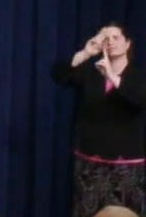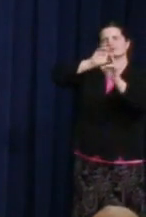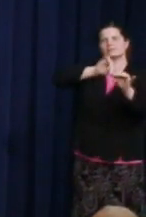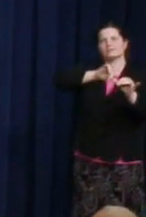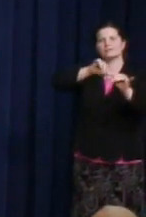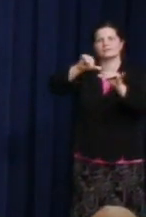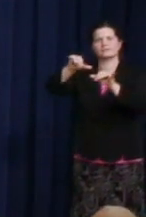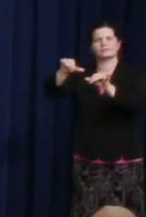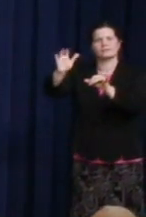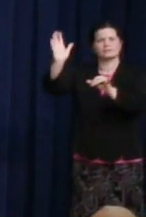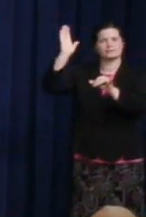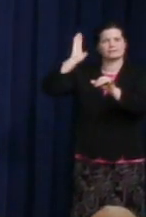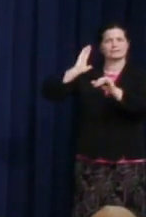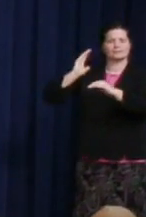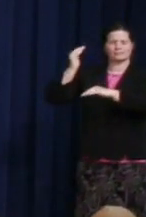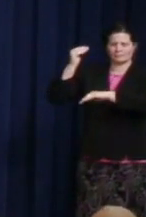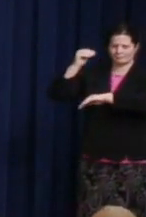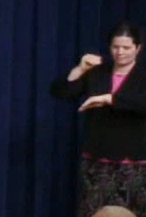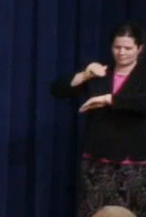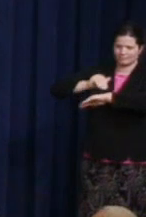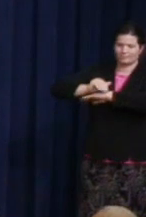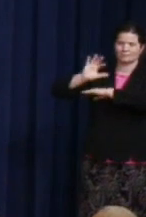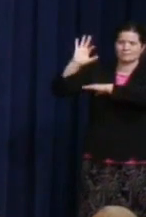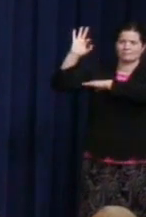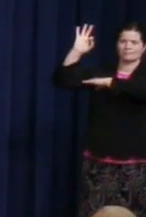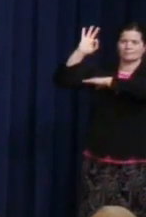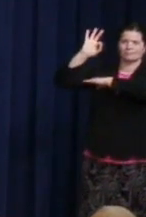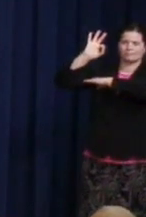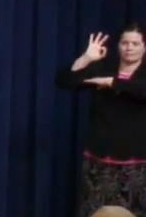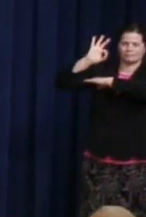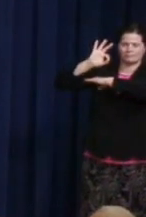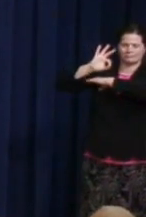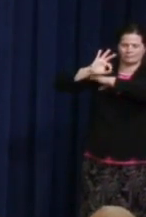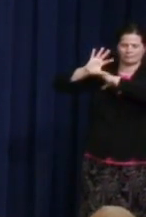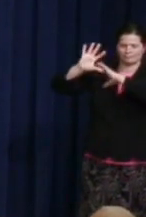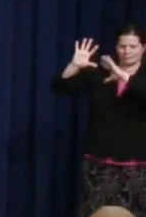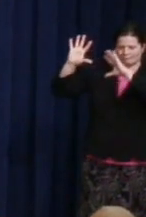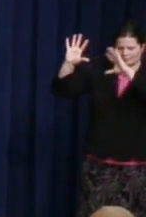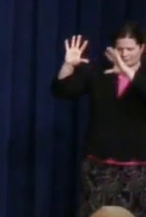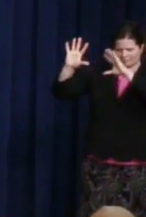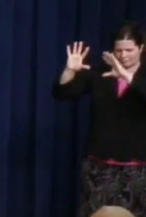at the twilight's last gleaming?